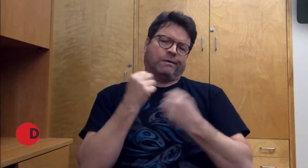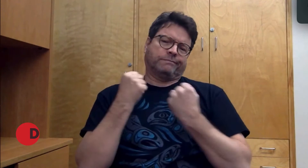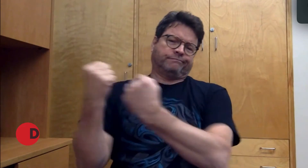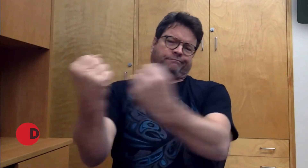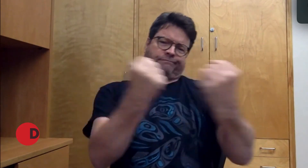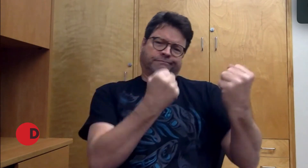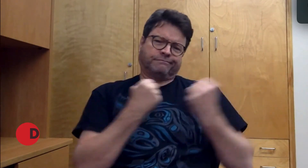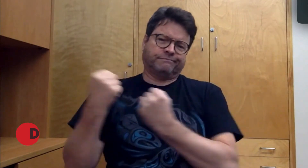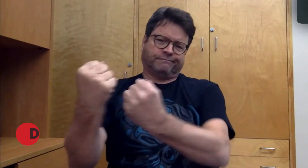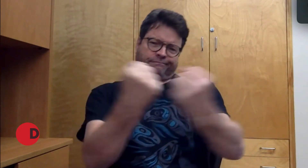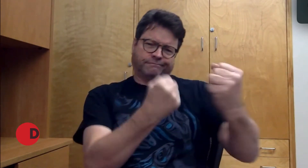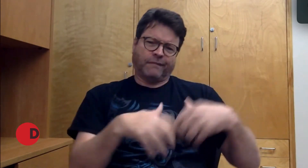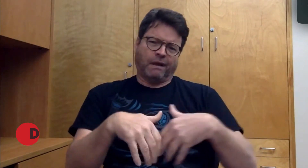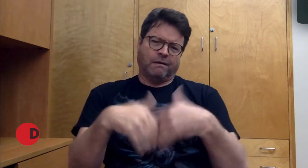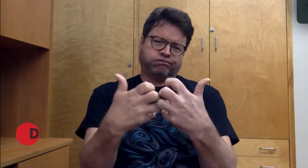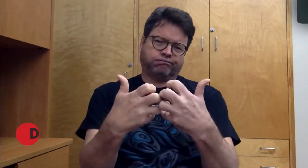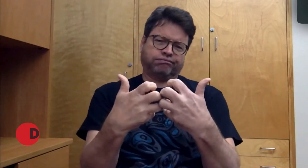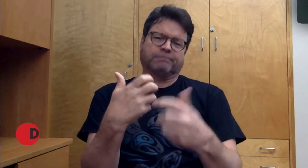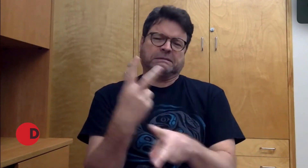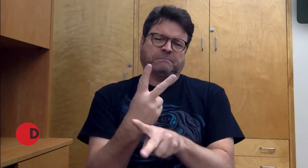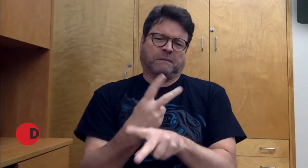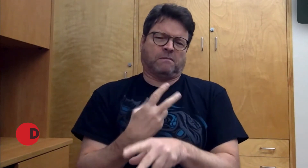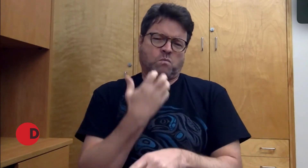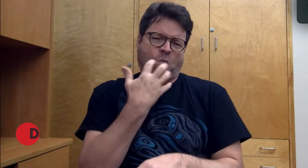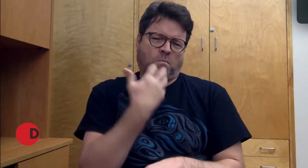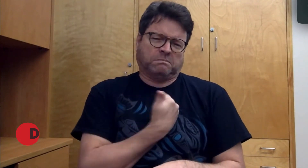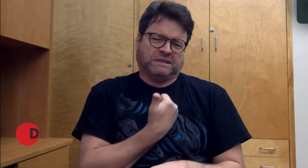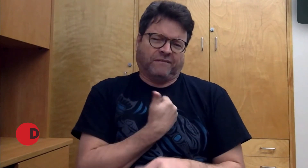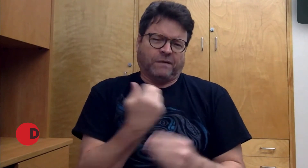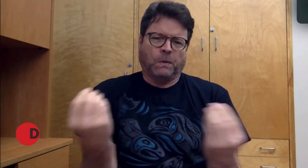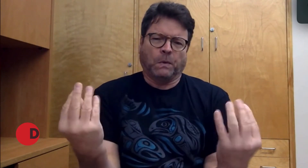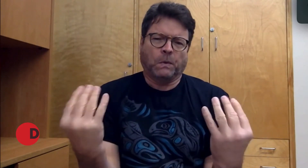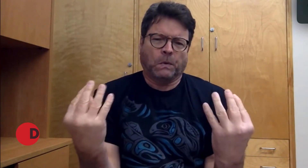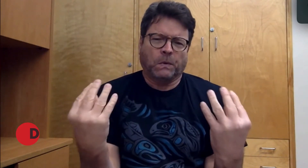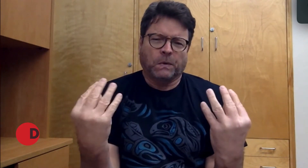I used my car to warm myself and to charge my phone,